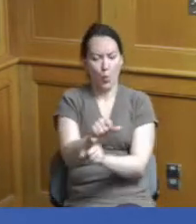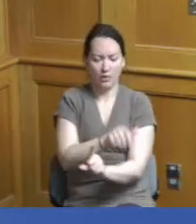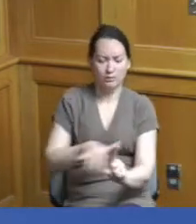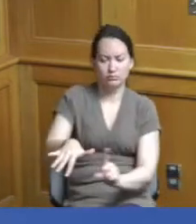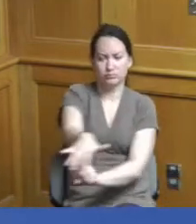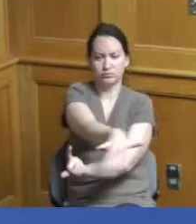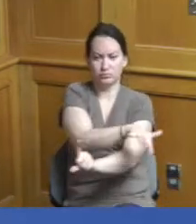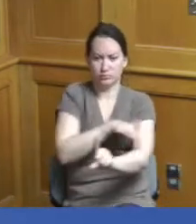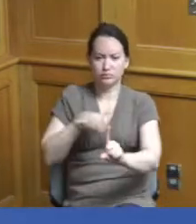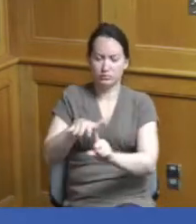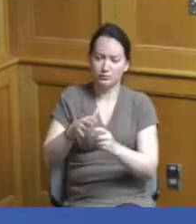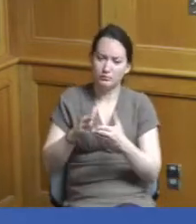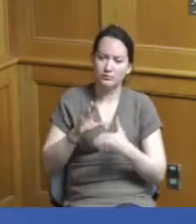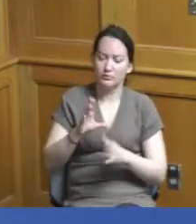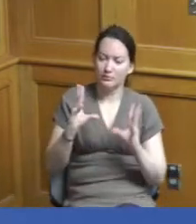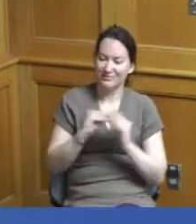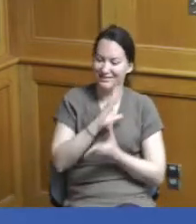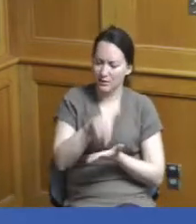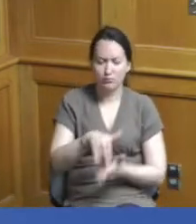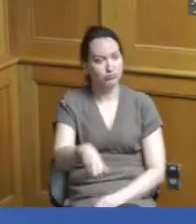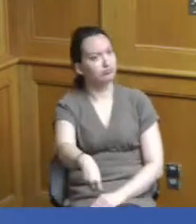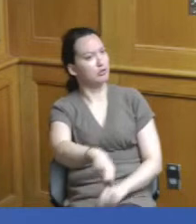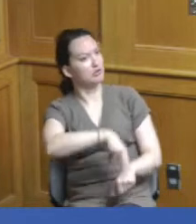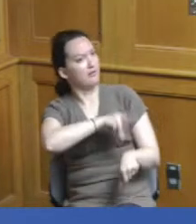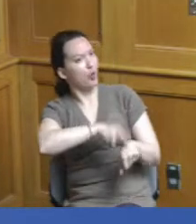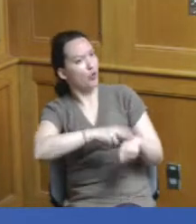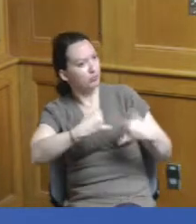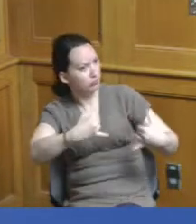the convention center and he indicated yes of course at this point in time this is the time